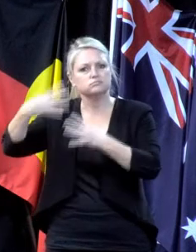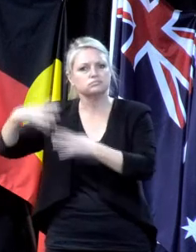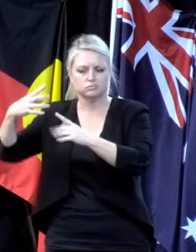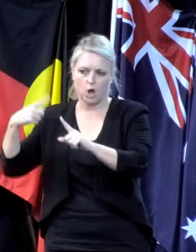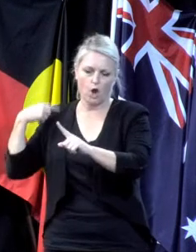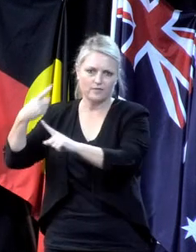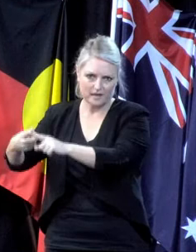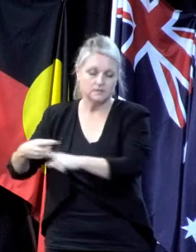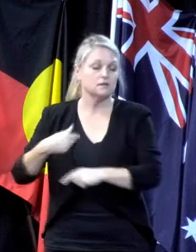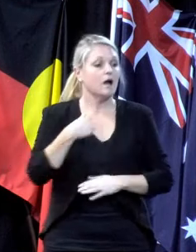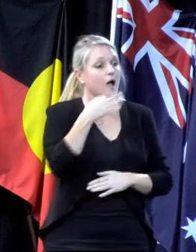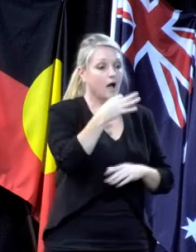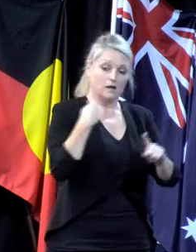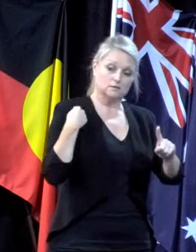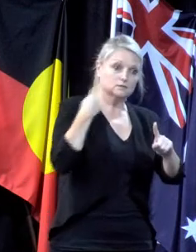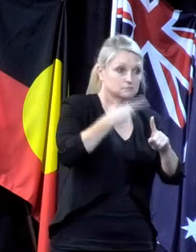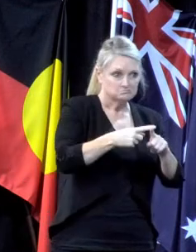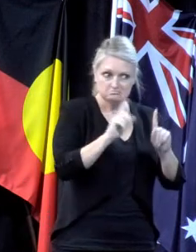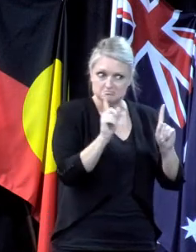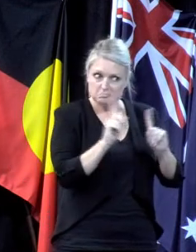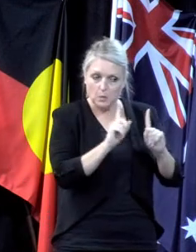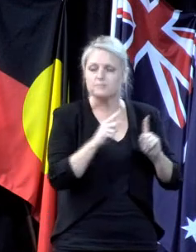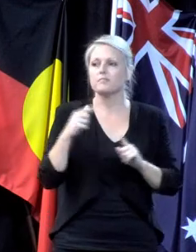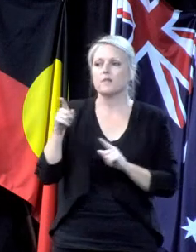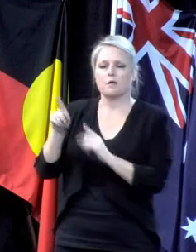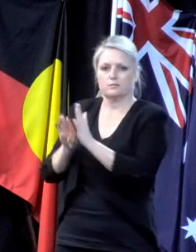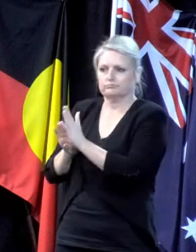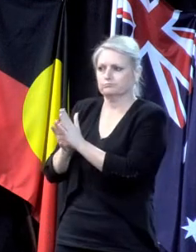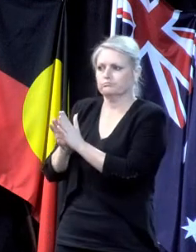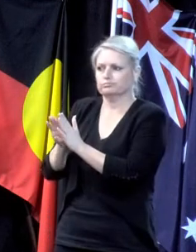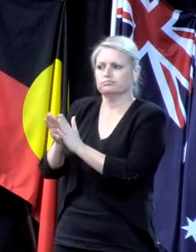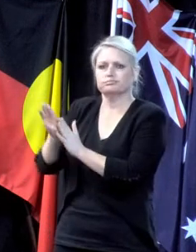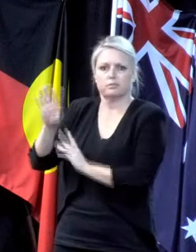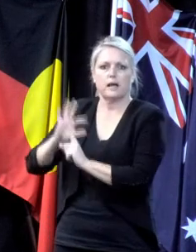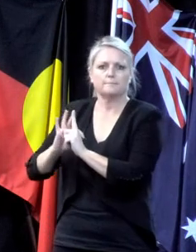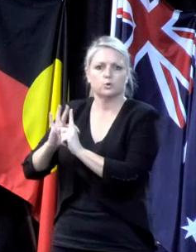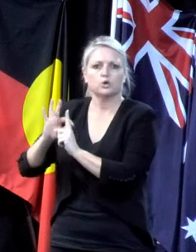pattern of improvement. COMMISSIONER SACKVILLE: Is that true of your school as well? MR DALE: With attendance?